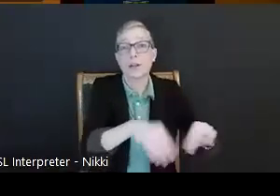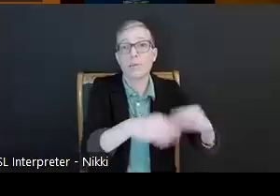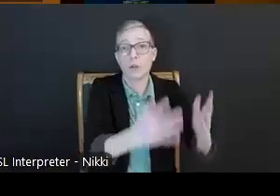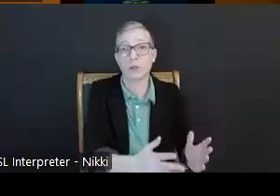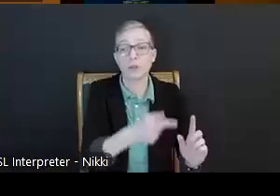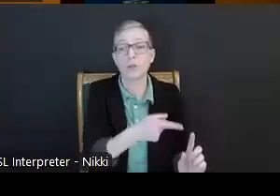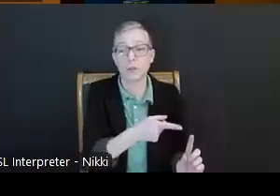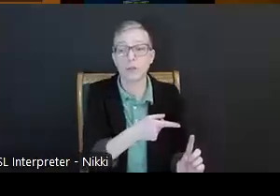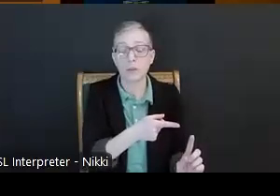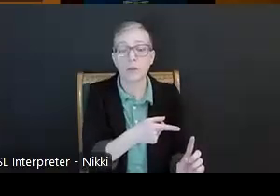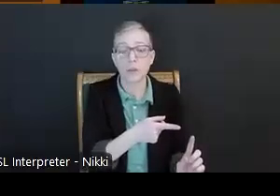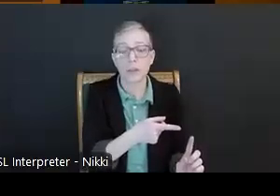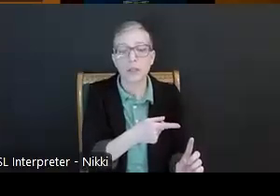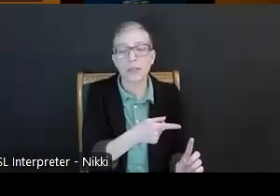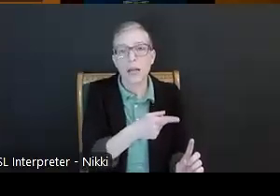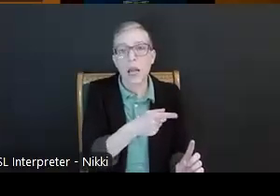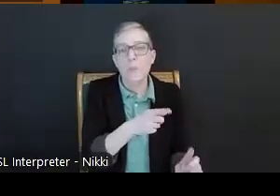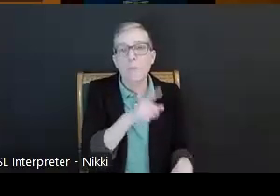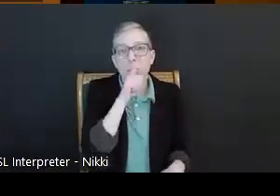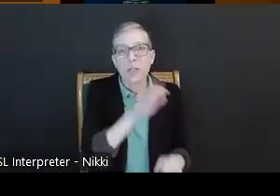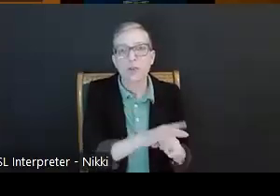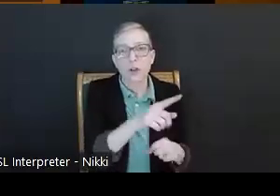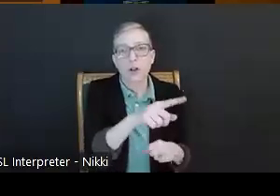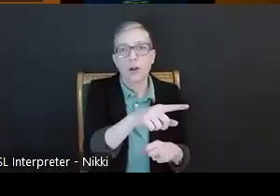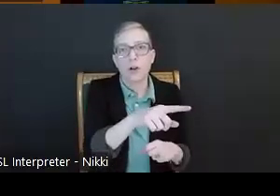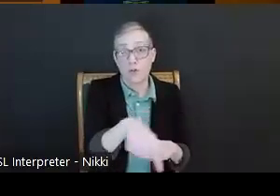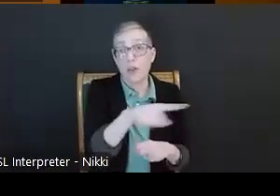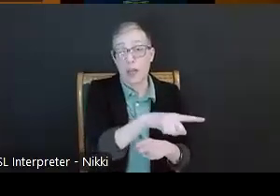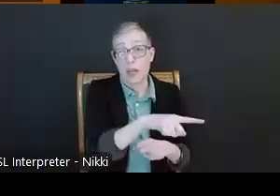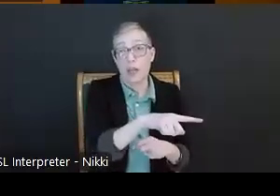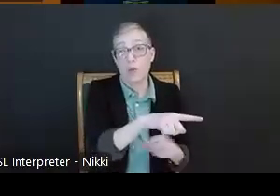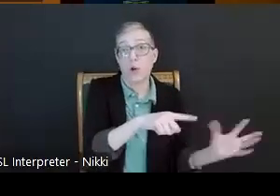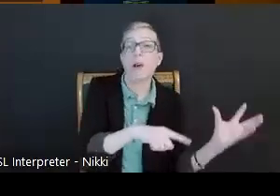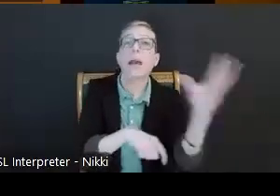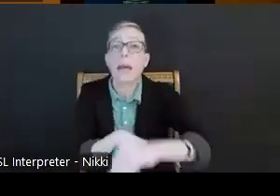sure that they were equally integrated into the intervention and I think that was really key and